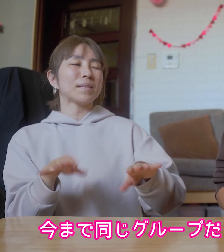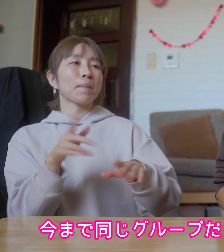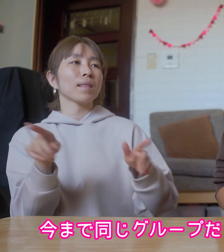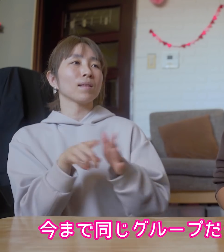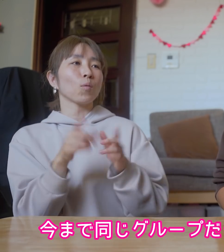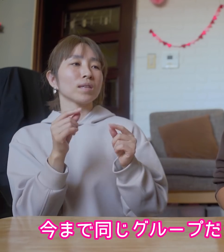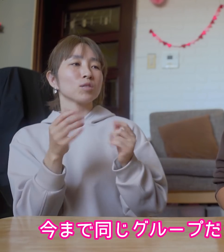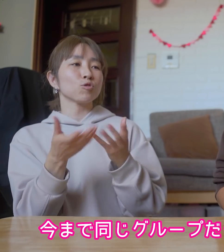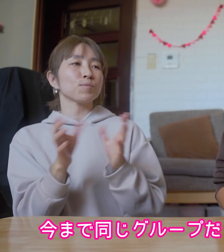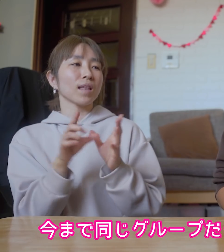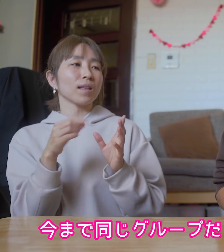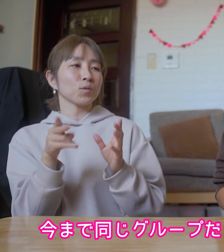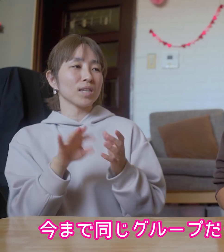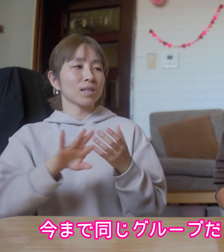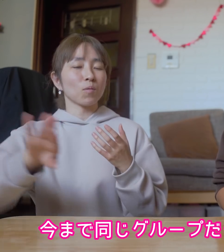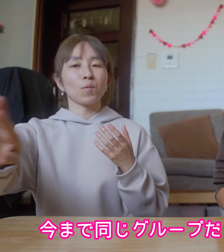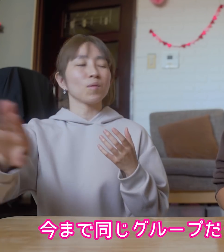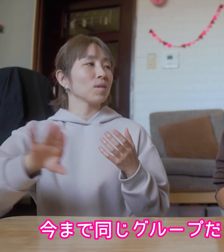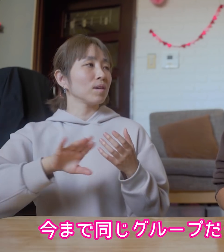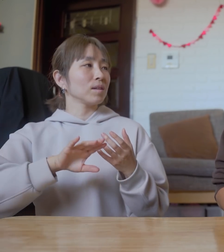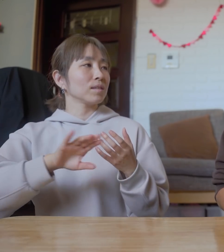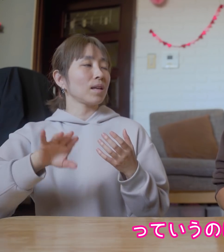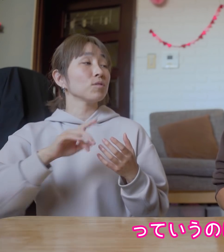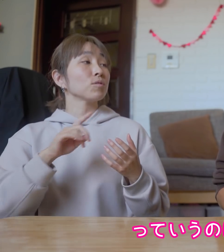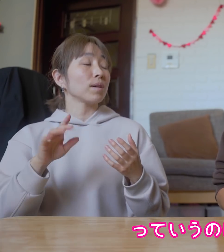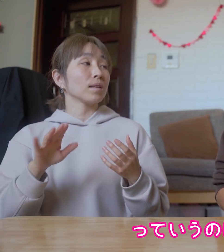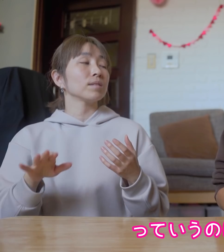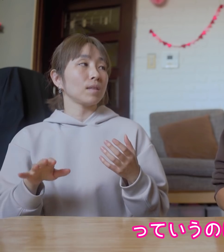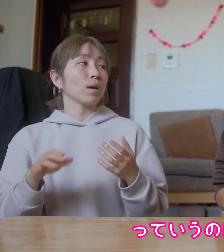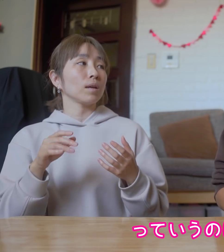there are times when people who used to be in the same group pushed you aside, (Dad)I see.